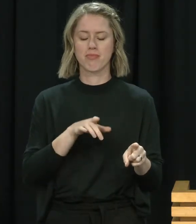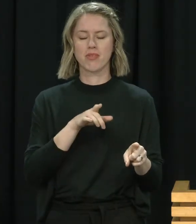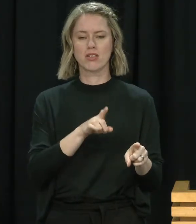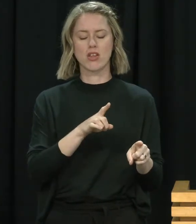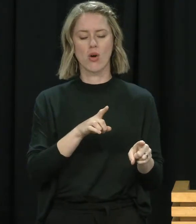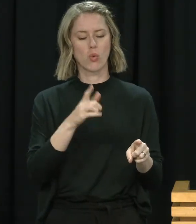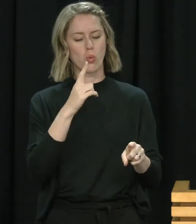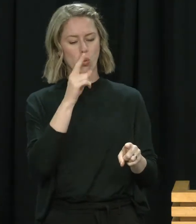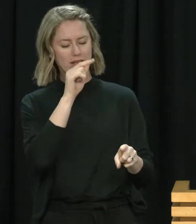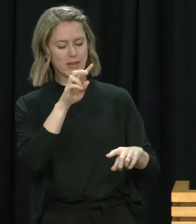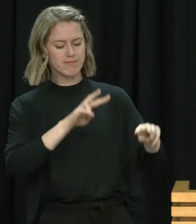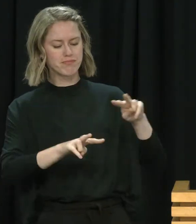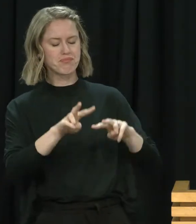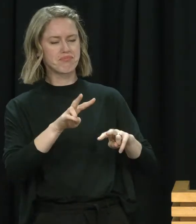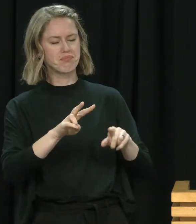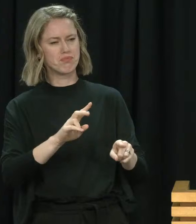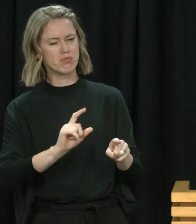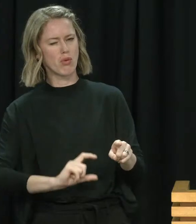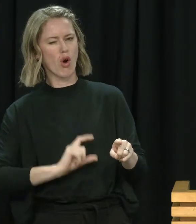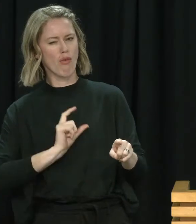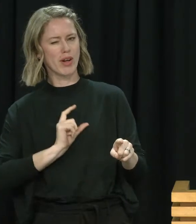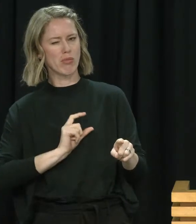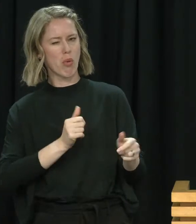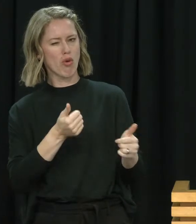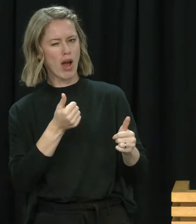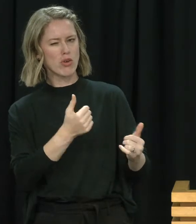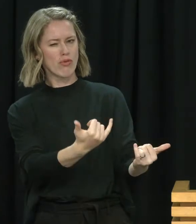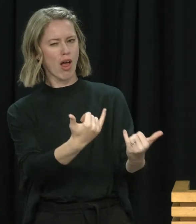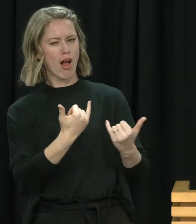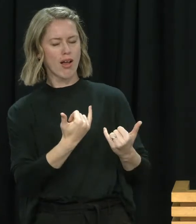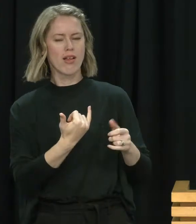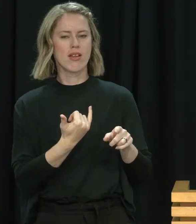very cautious, which, again, is one of the things that